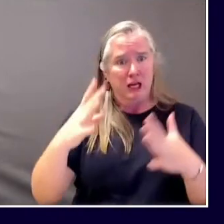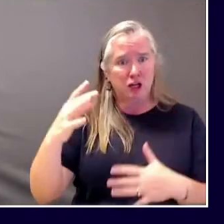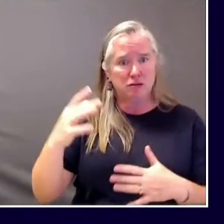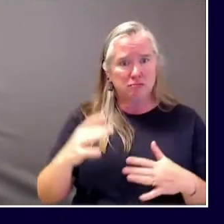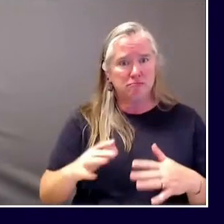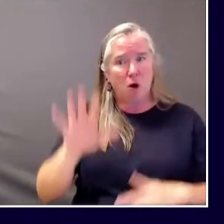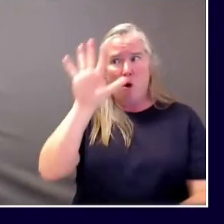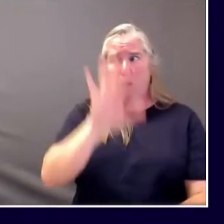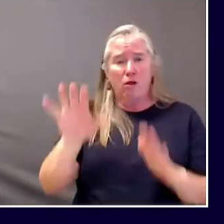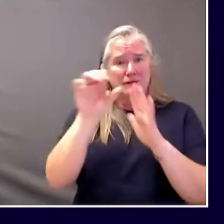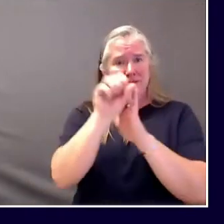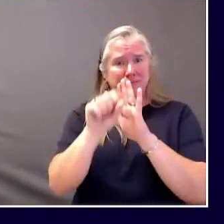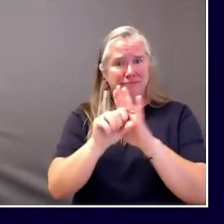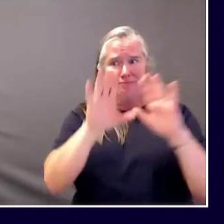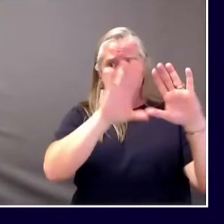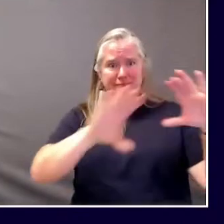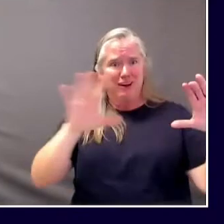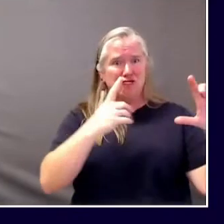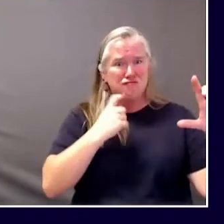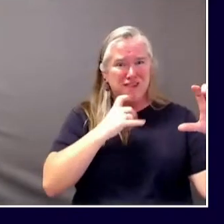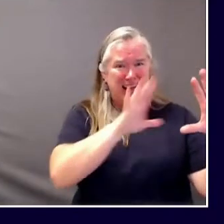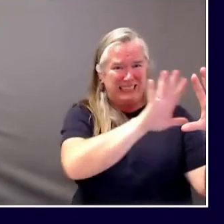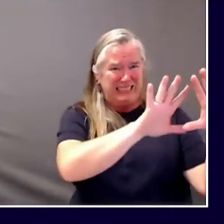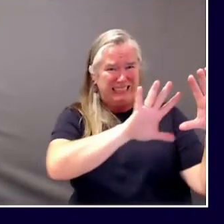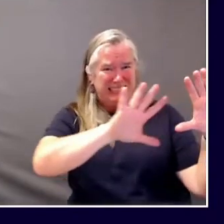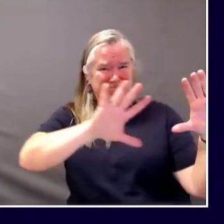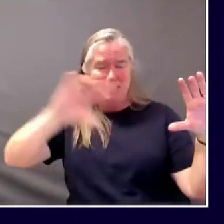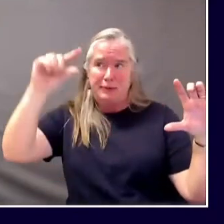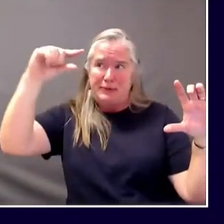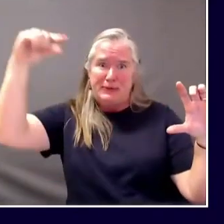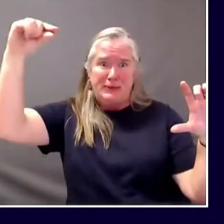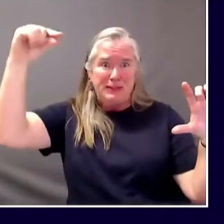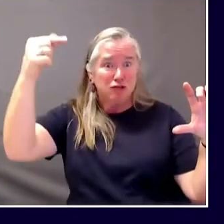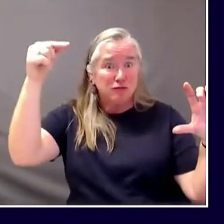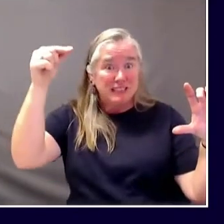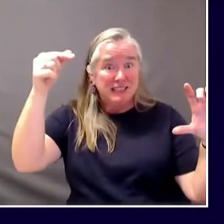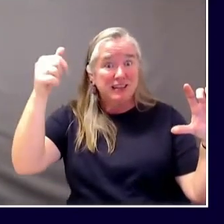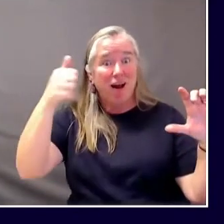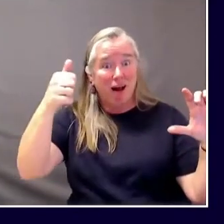fellow Americans lighting the